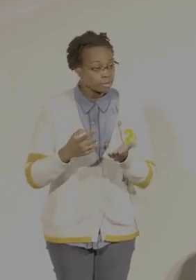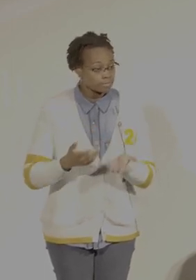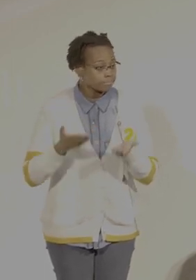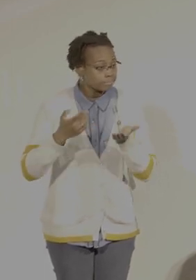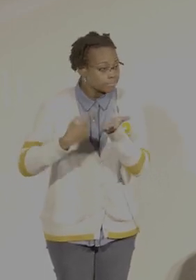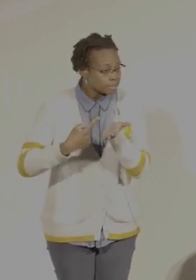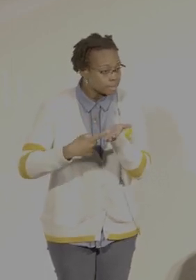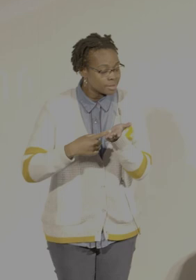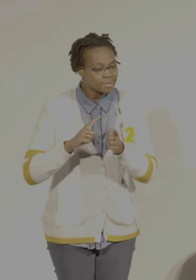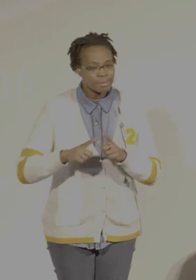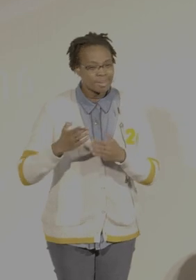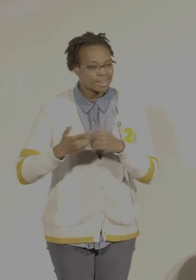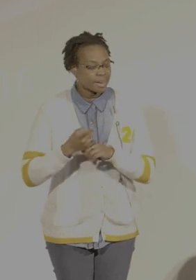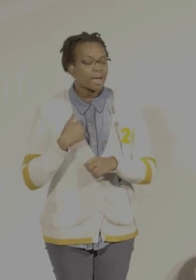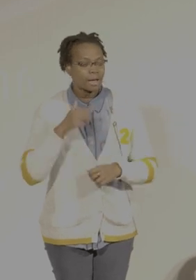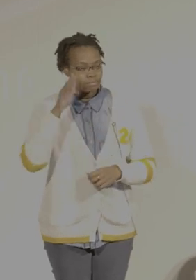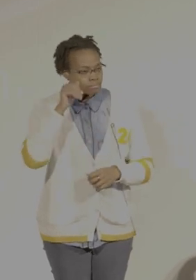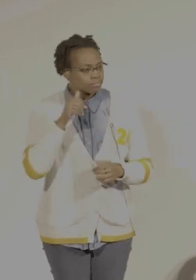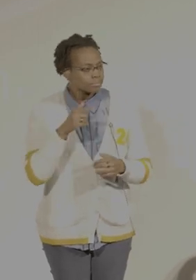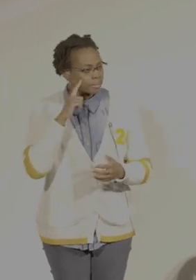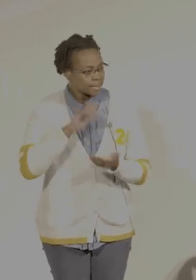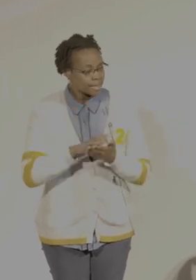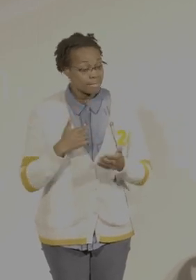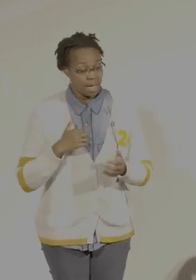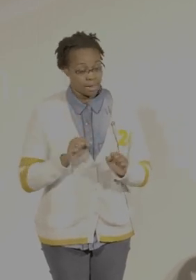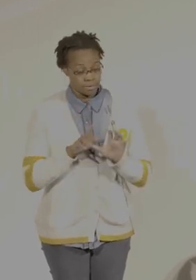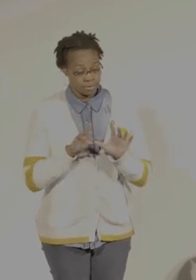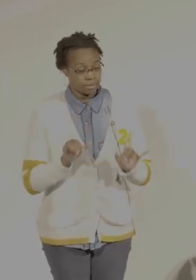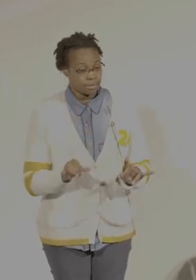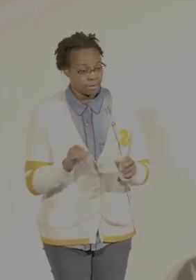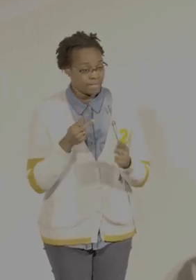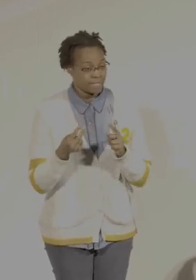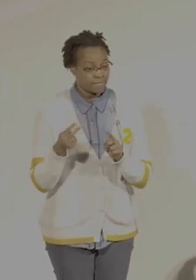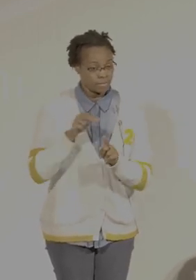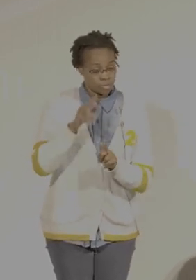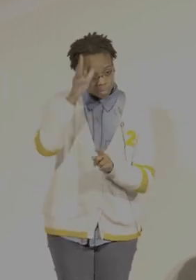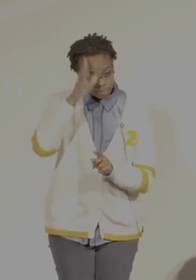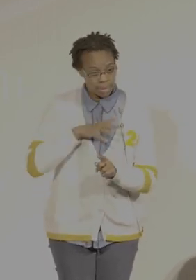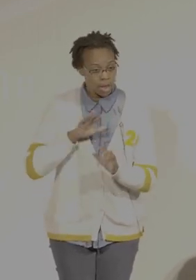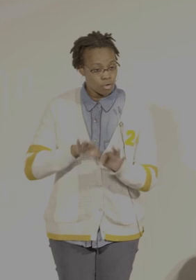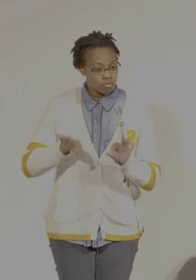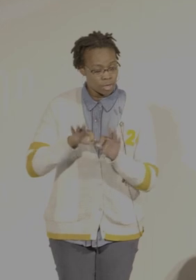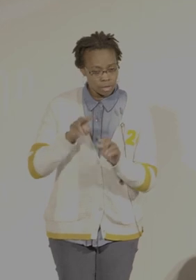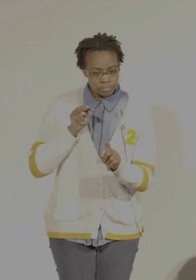But at the end of the day, I firmly believe that I can simultaneously view this man with a critical lens and be skeptical